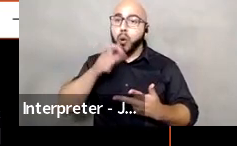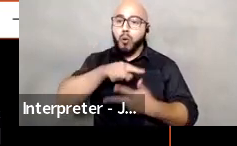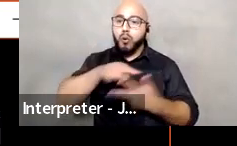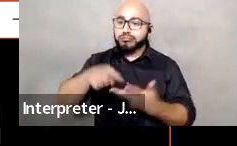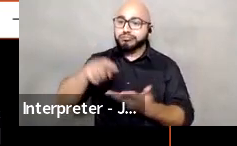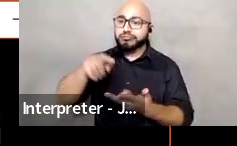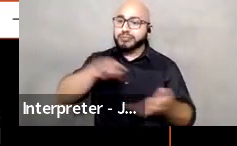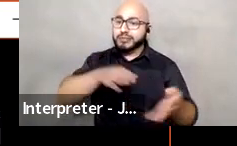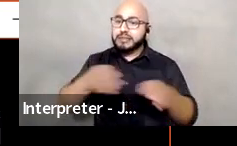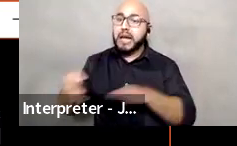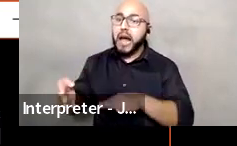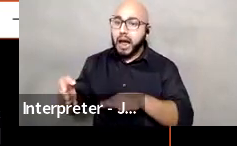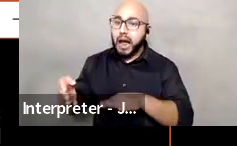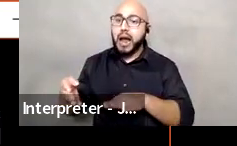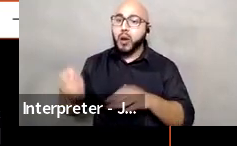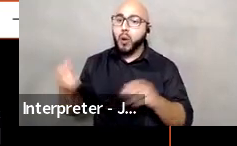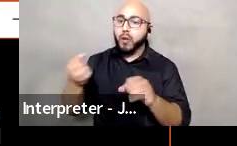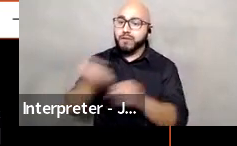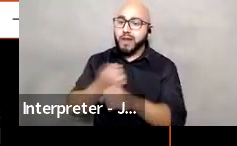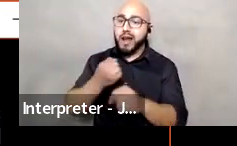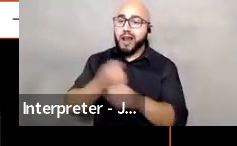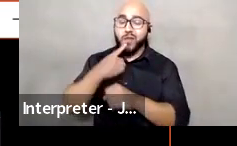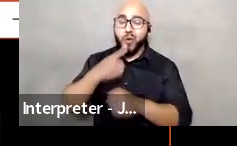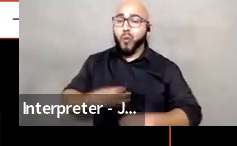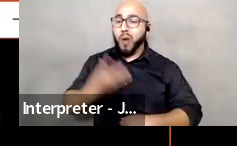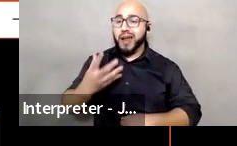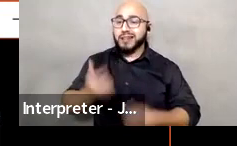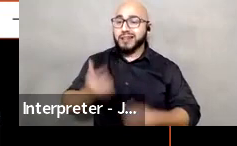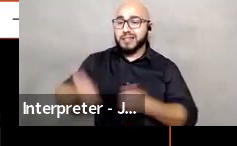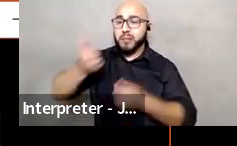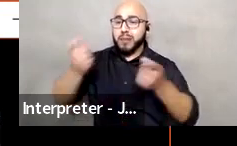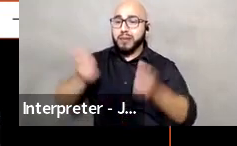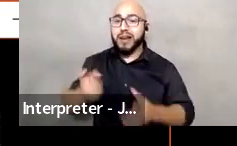Fighting for white supremacy, April 13, 1873.